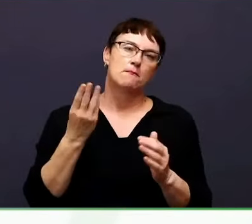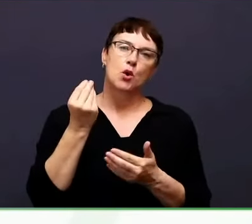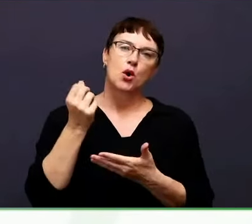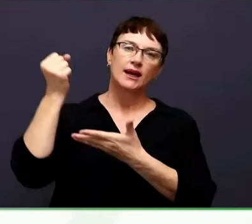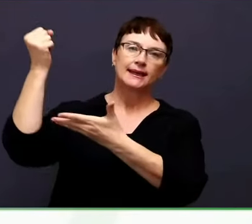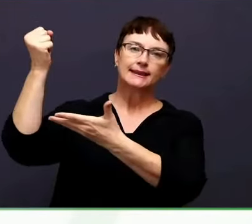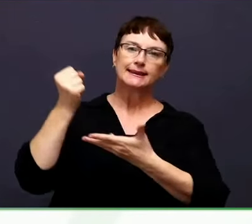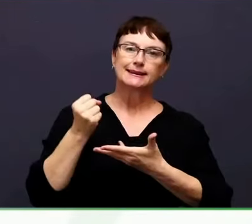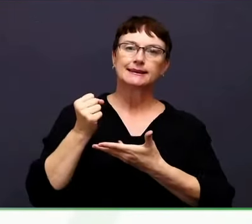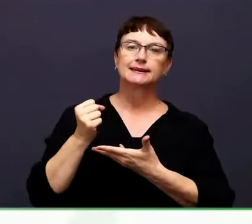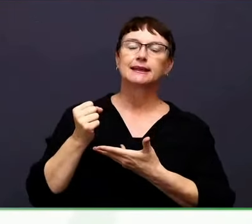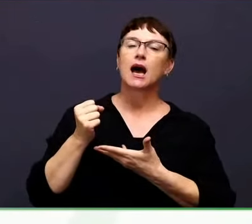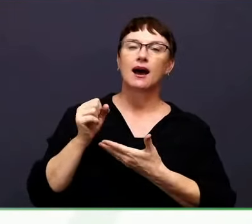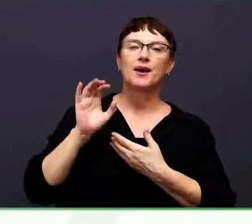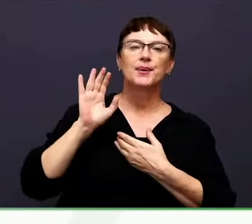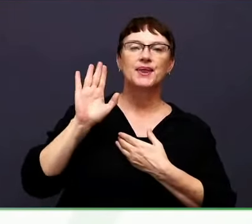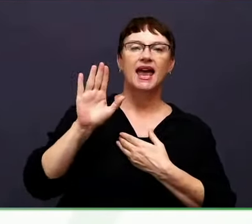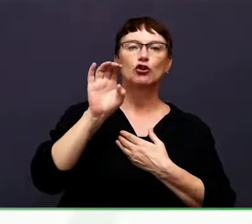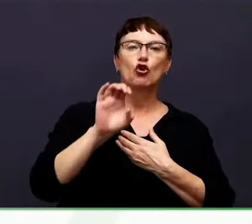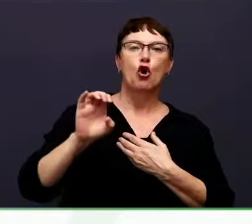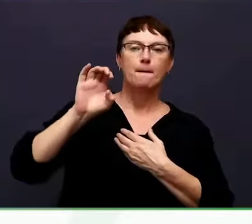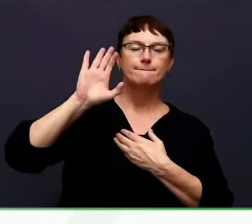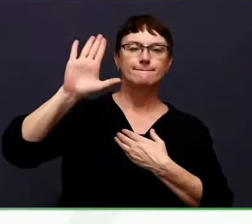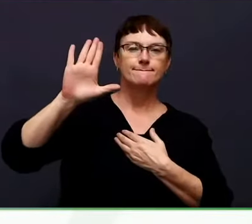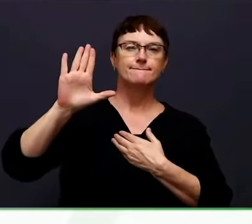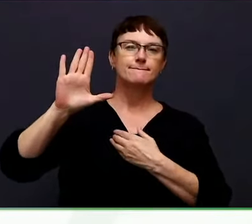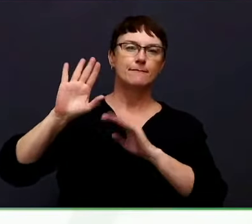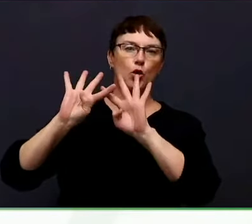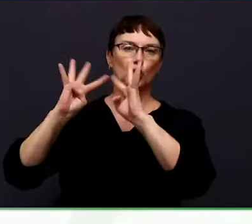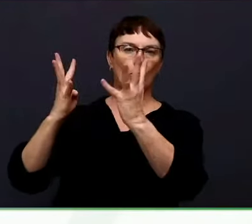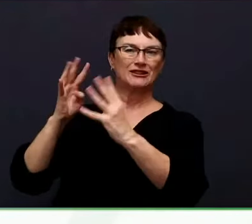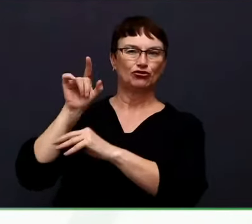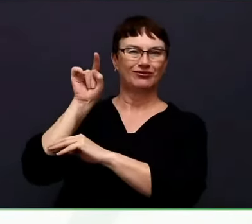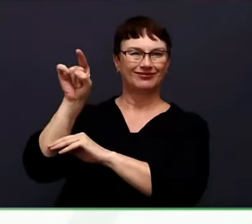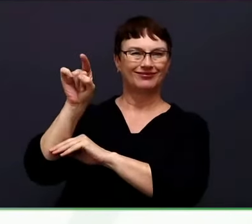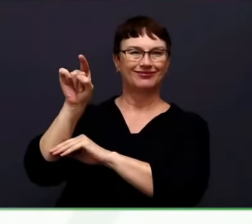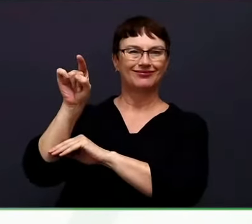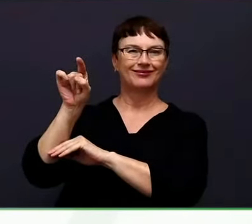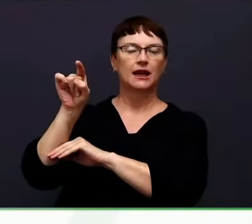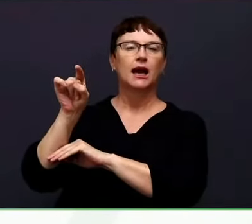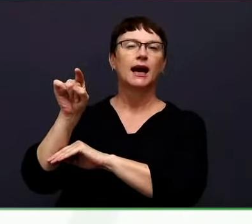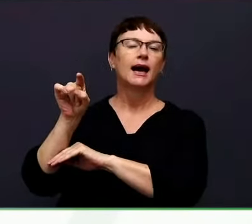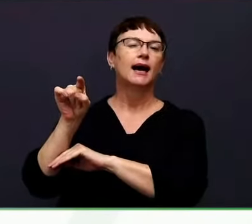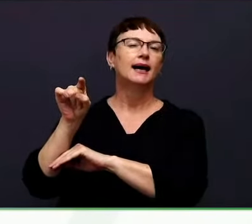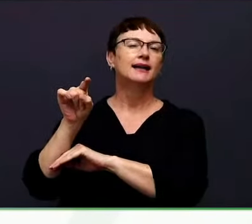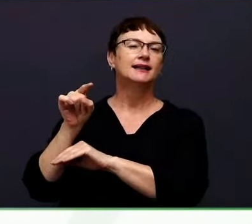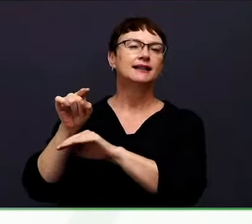After this training, there are the and groups with children's disabilities.